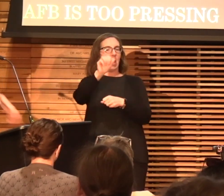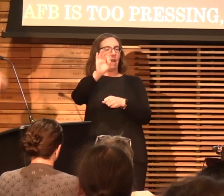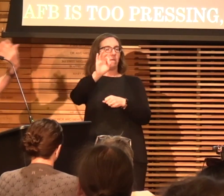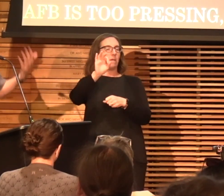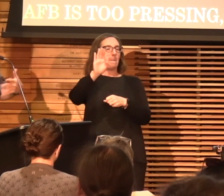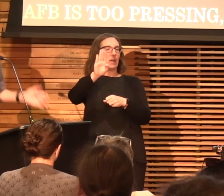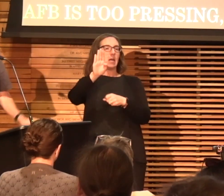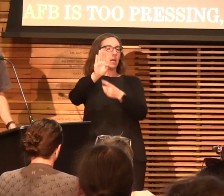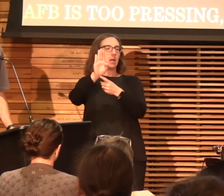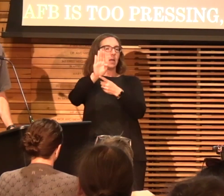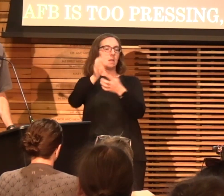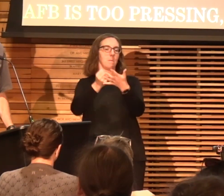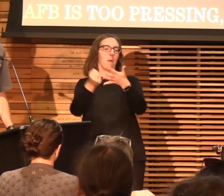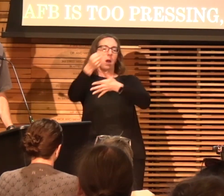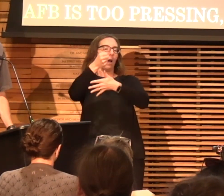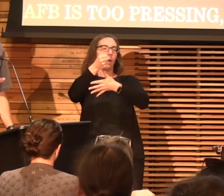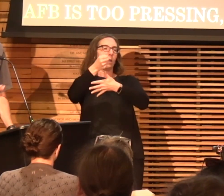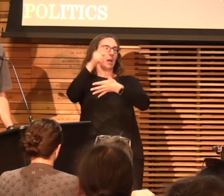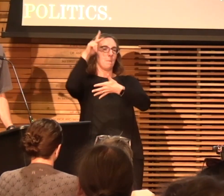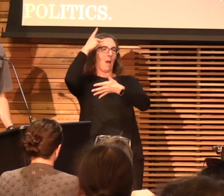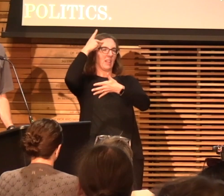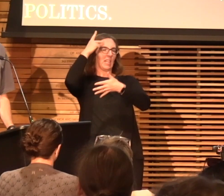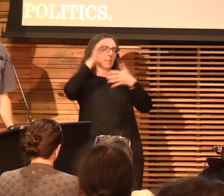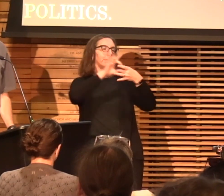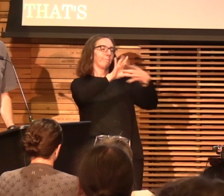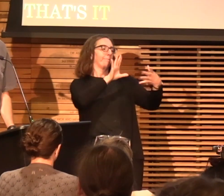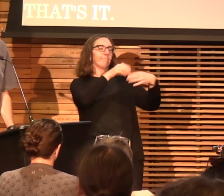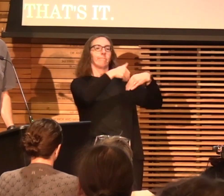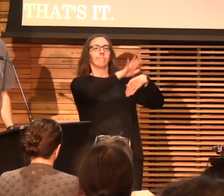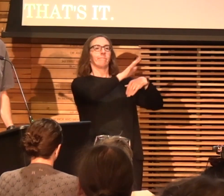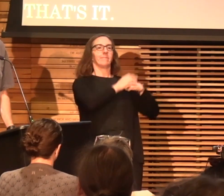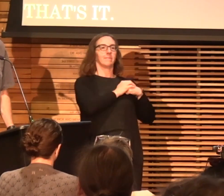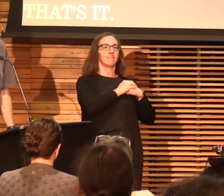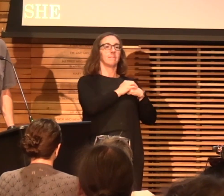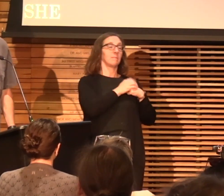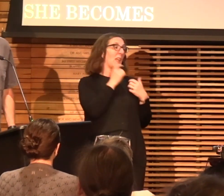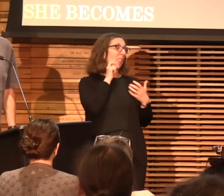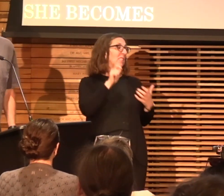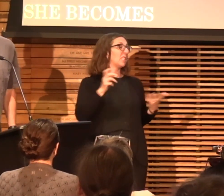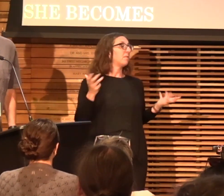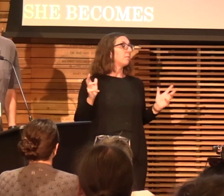to pay attention to politics. That's it, she becomes apolitical.